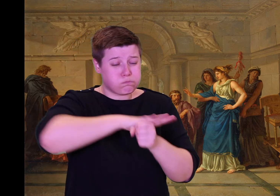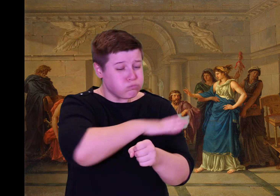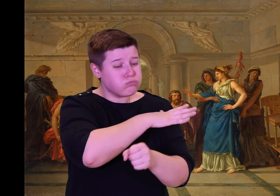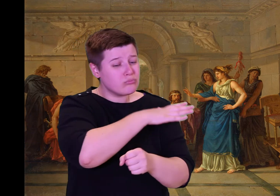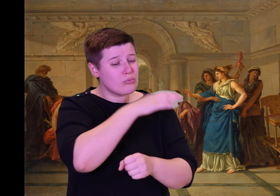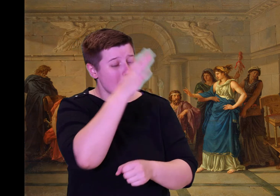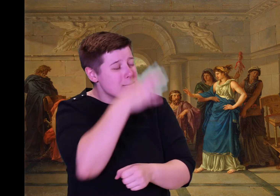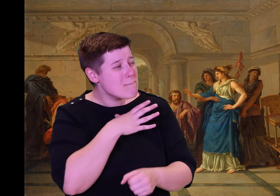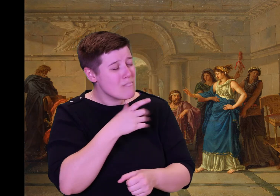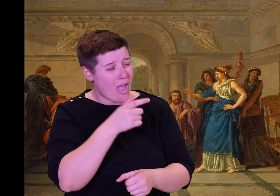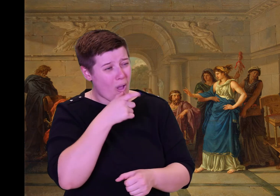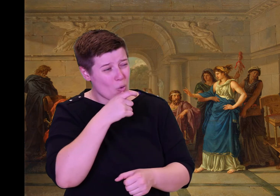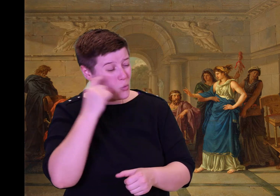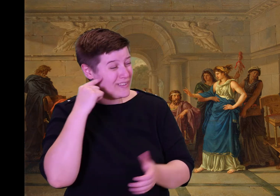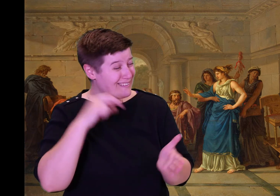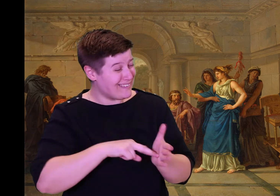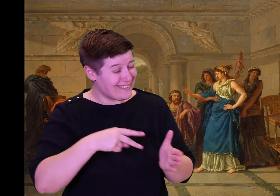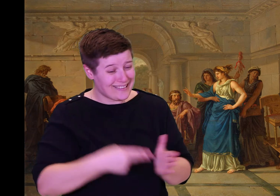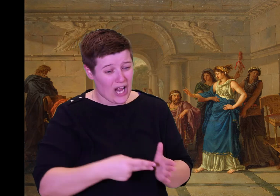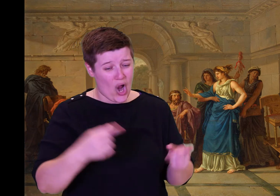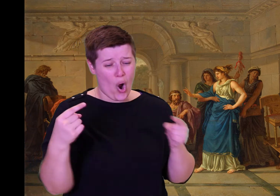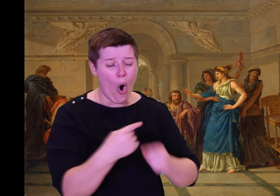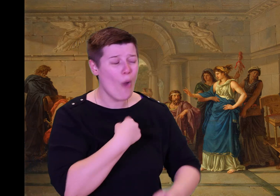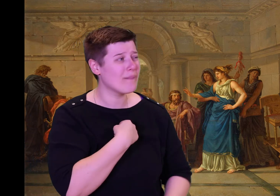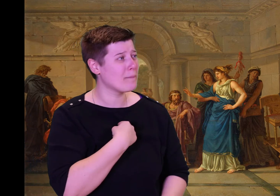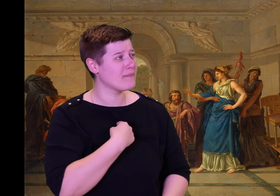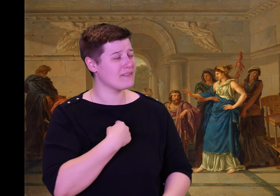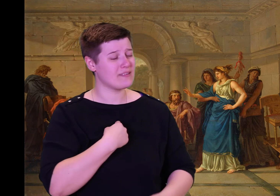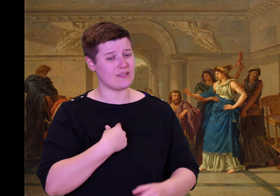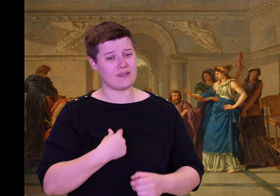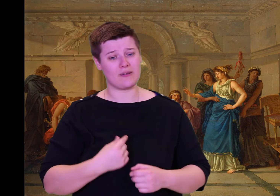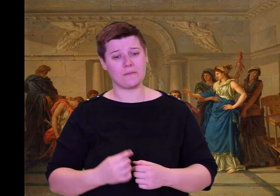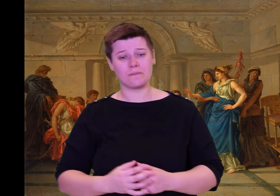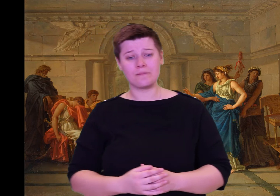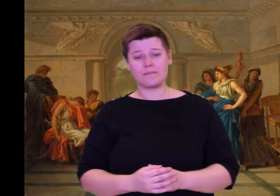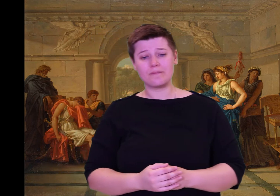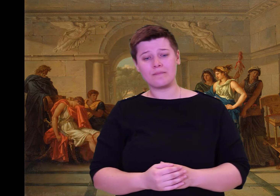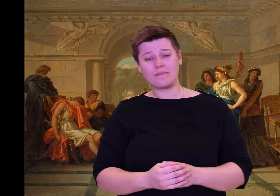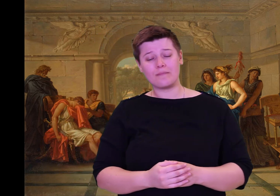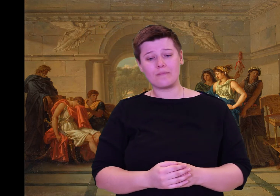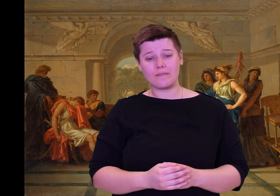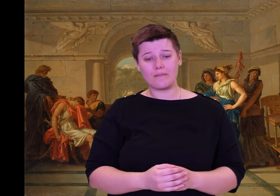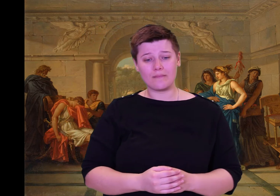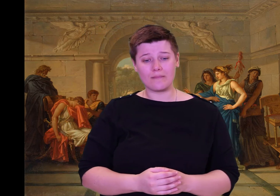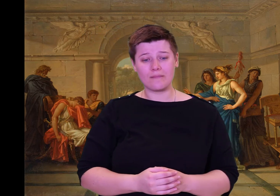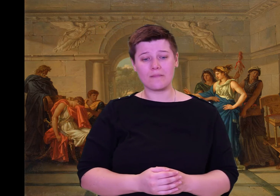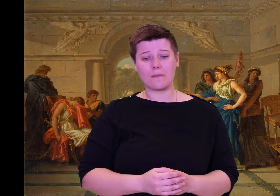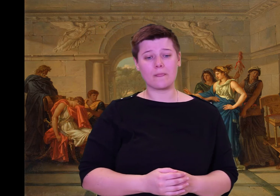A son whose father is away will suffer intensely if he has no man at home to help him.